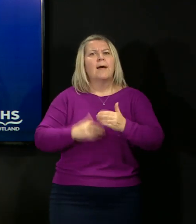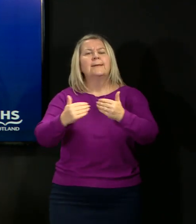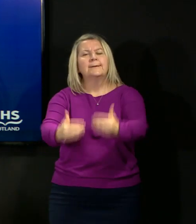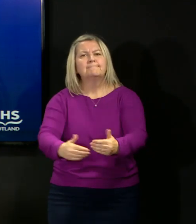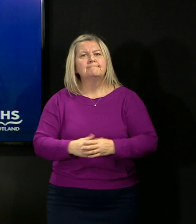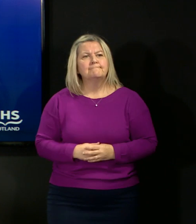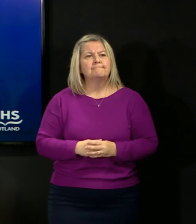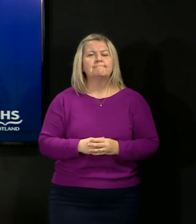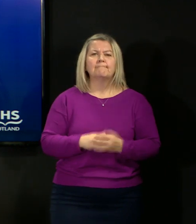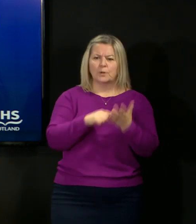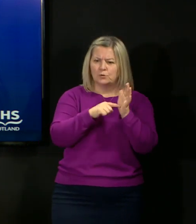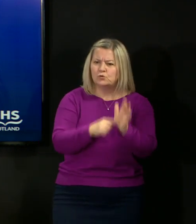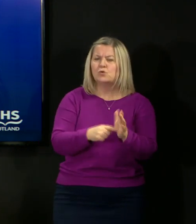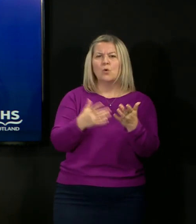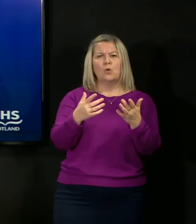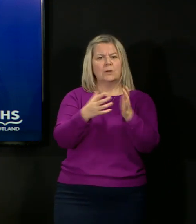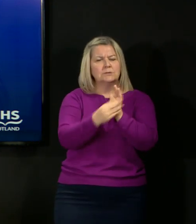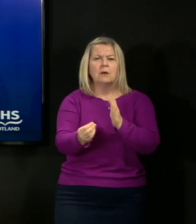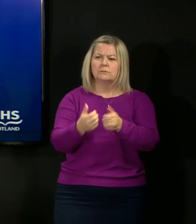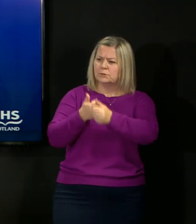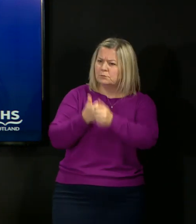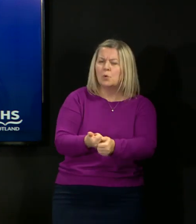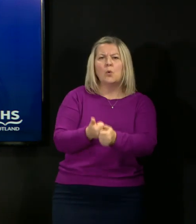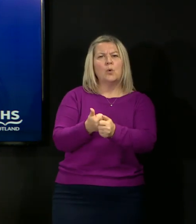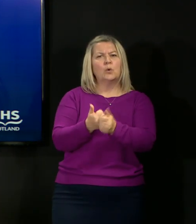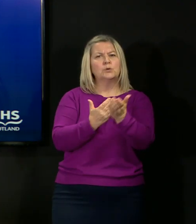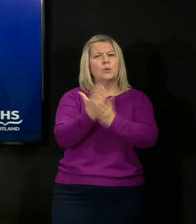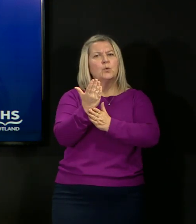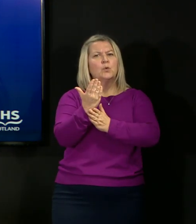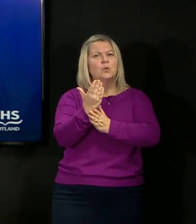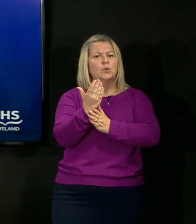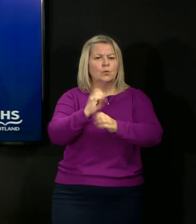those working and caring during the pandemic, you'll also find information to